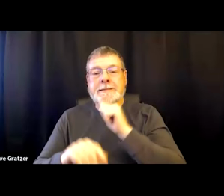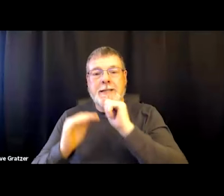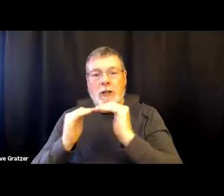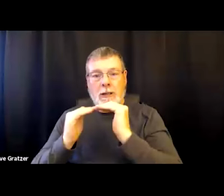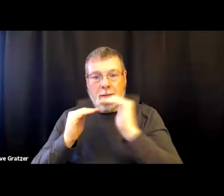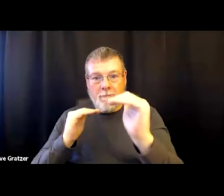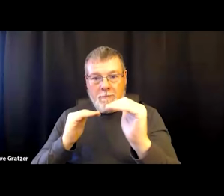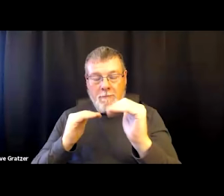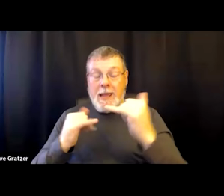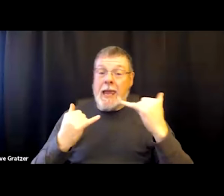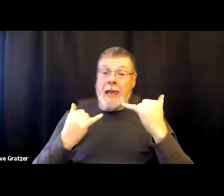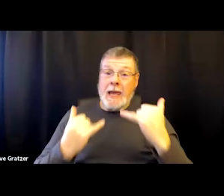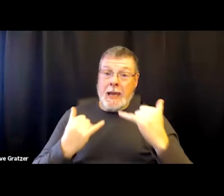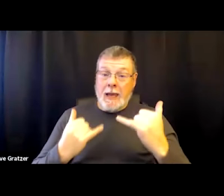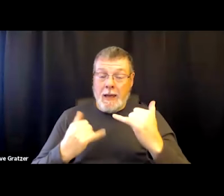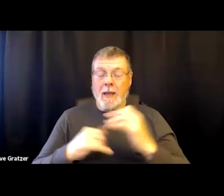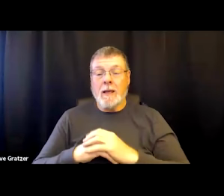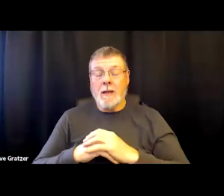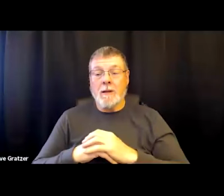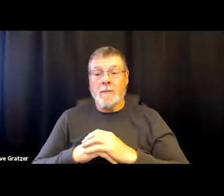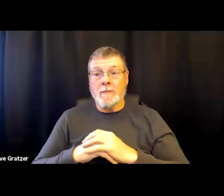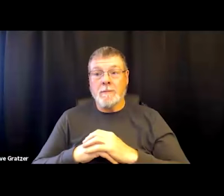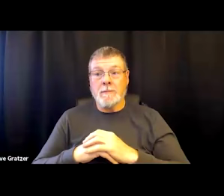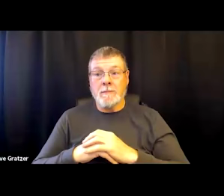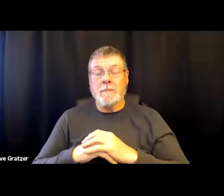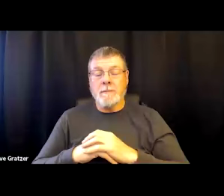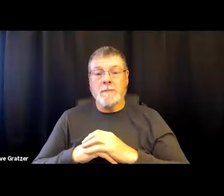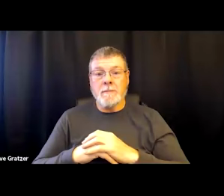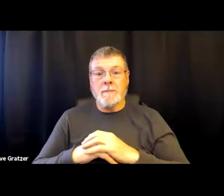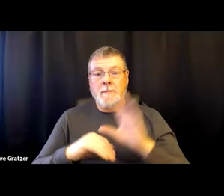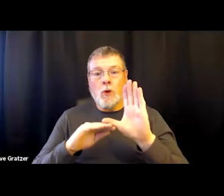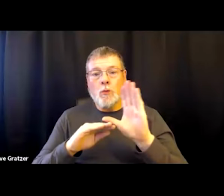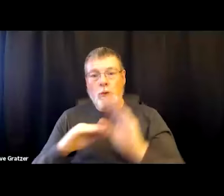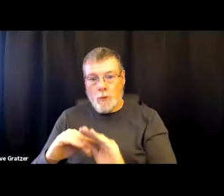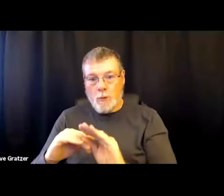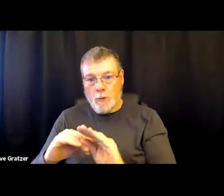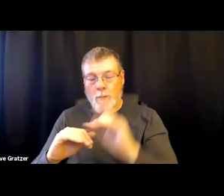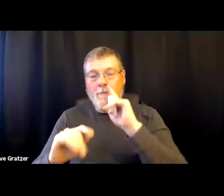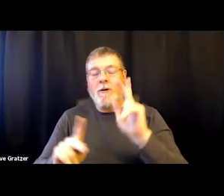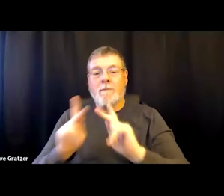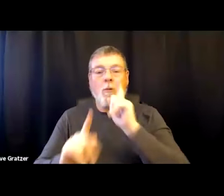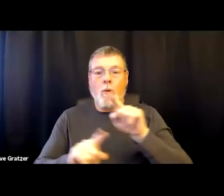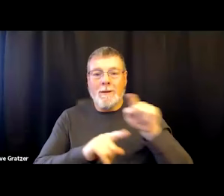that have now been reduced for people who have been in incarcerated settings,